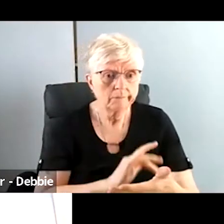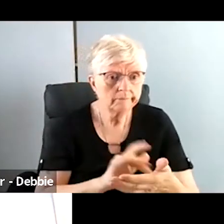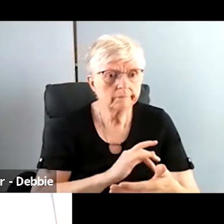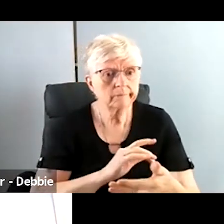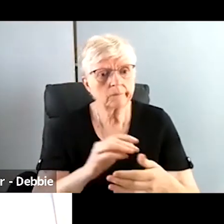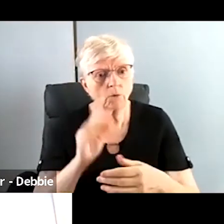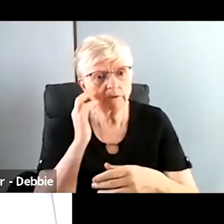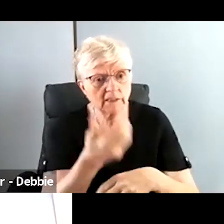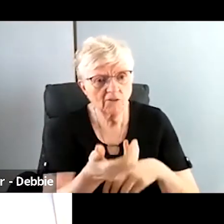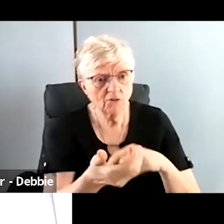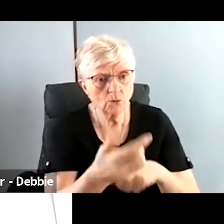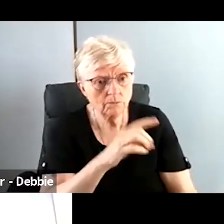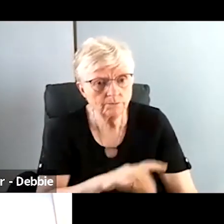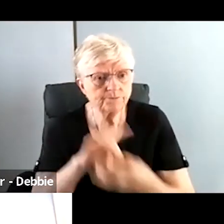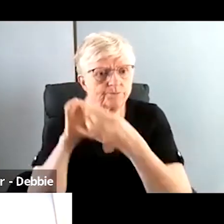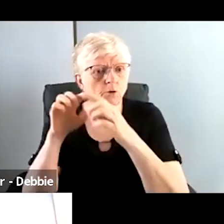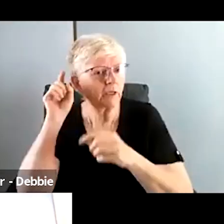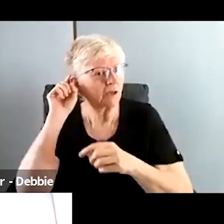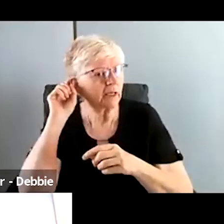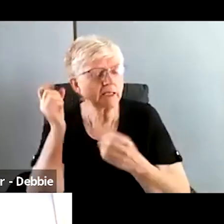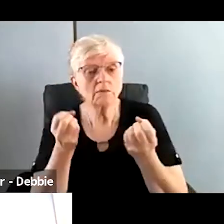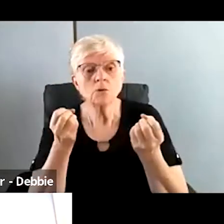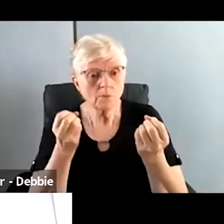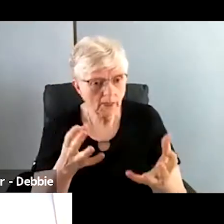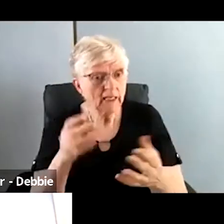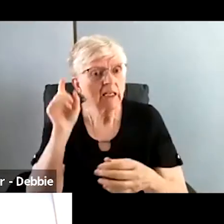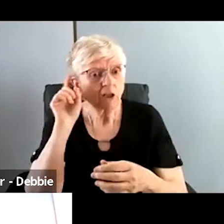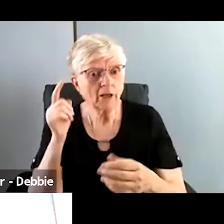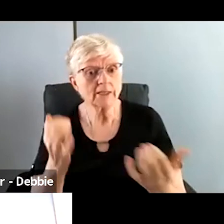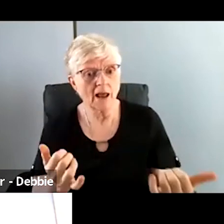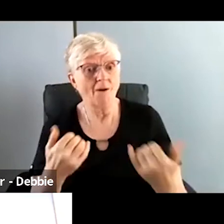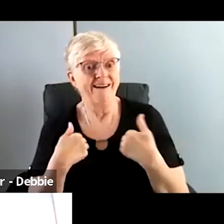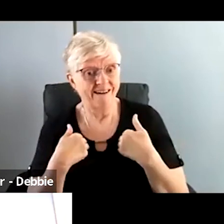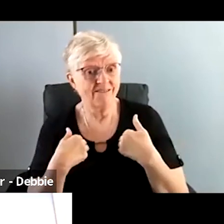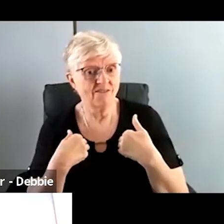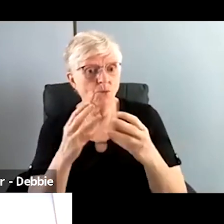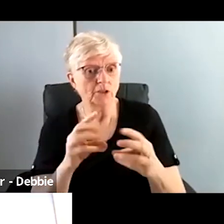AND SO MANY HEARING AIDS ARE GOING TO HAVE WAYS TO CONNECT